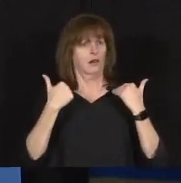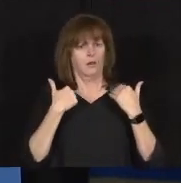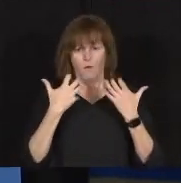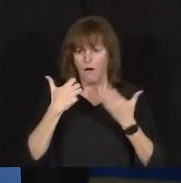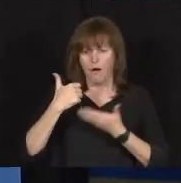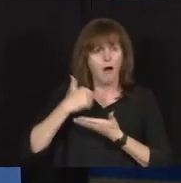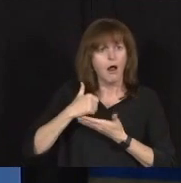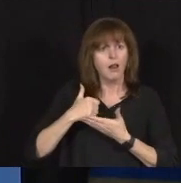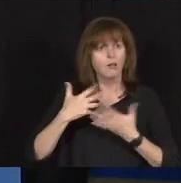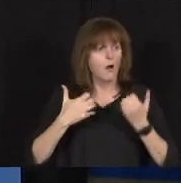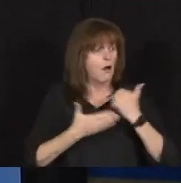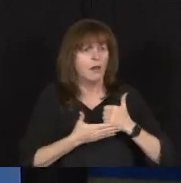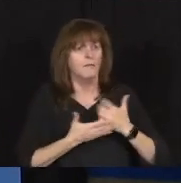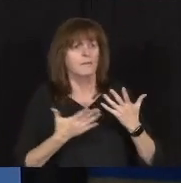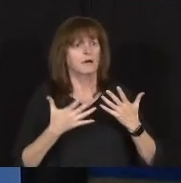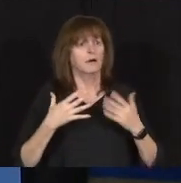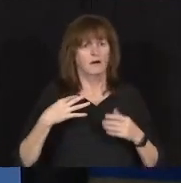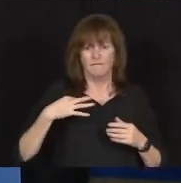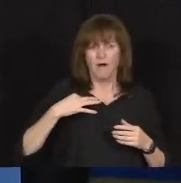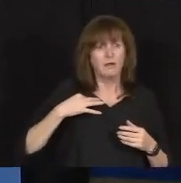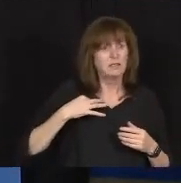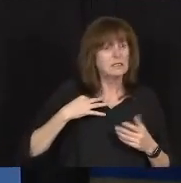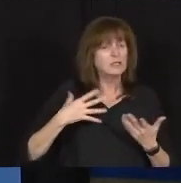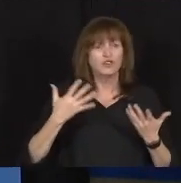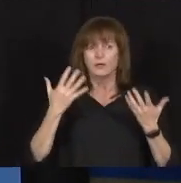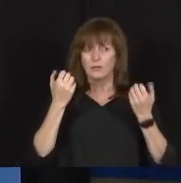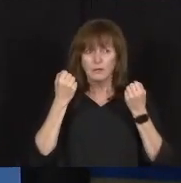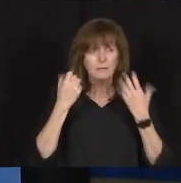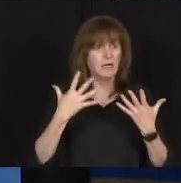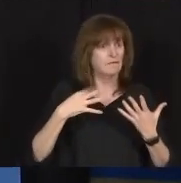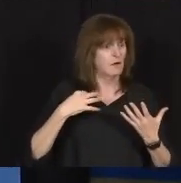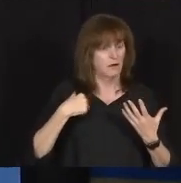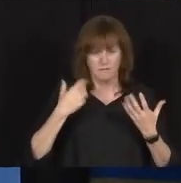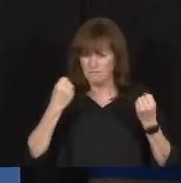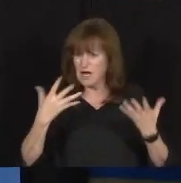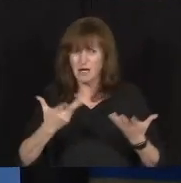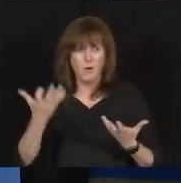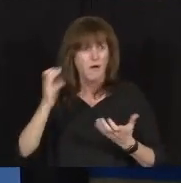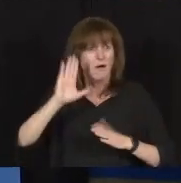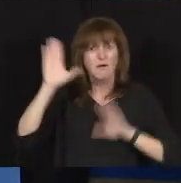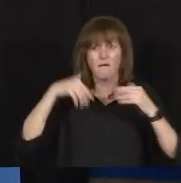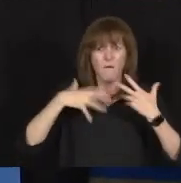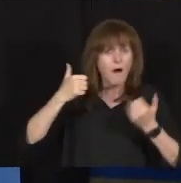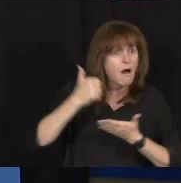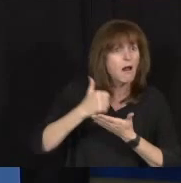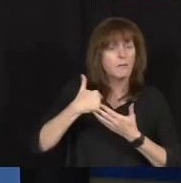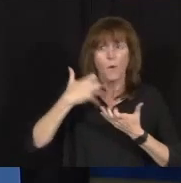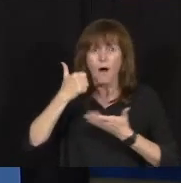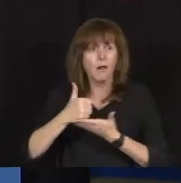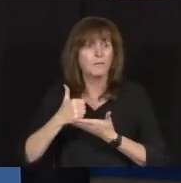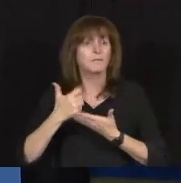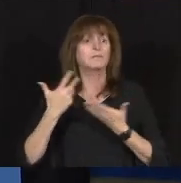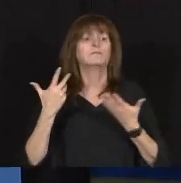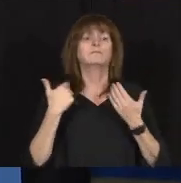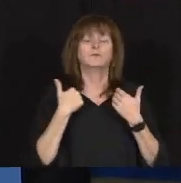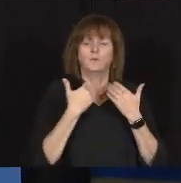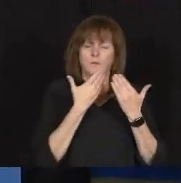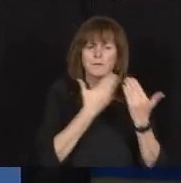in any way they can. A nd we are very grateful to each and every one of them for stepping up in these